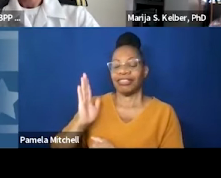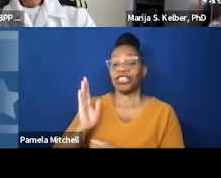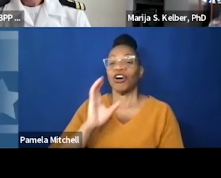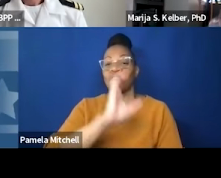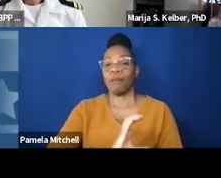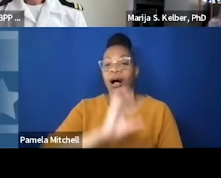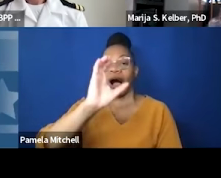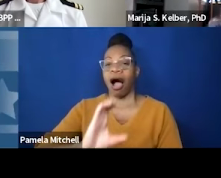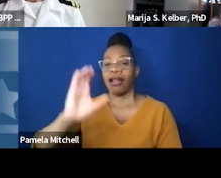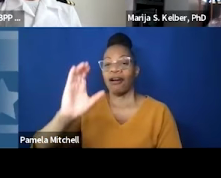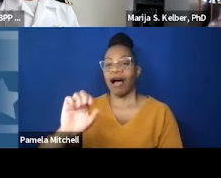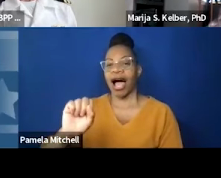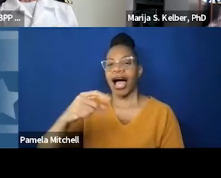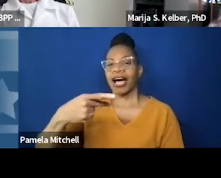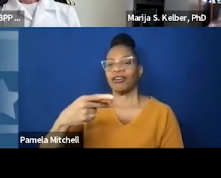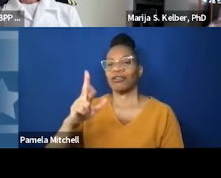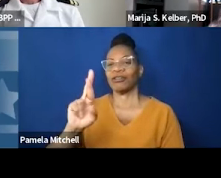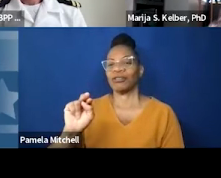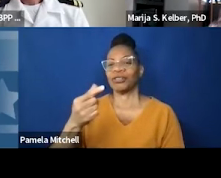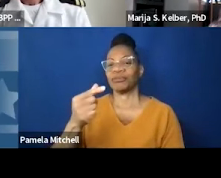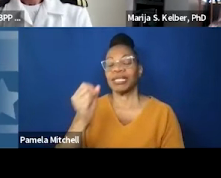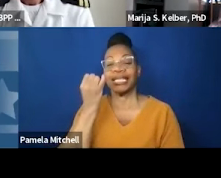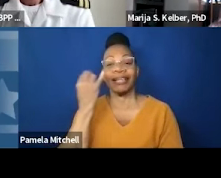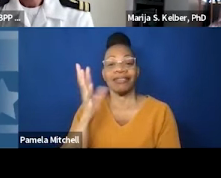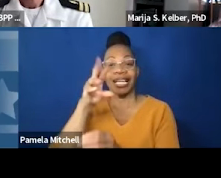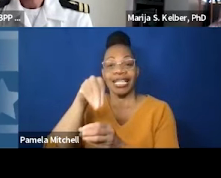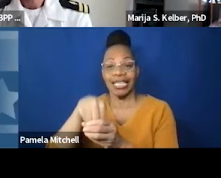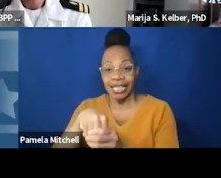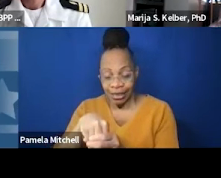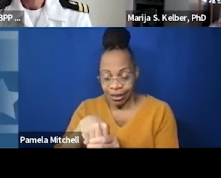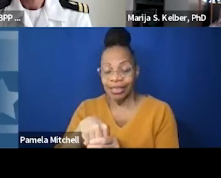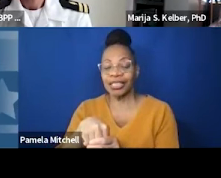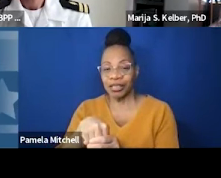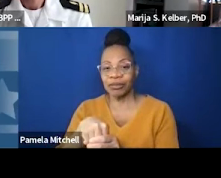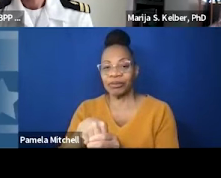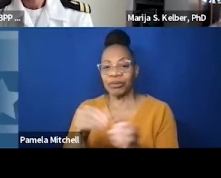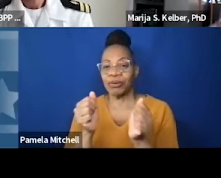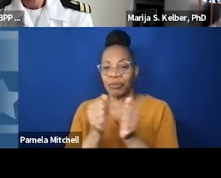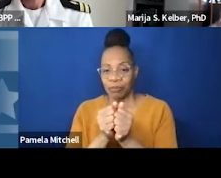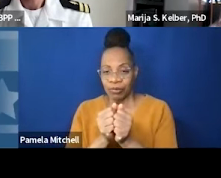if you are engaging with Judge David Shakes and his court, amazing, amazing program.